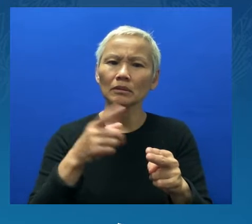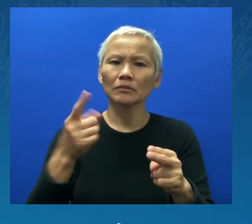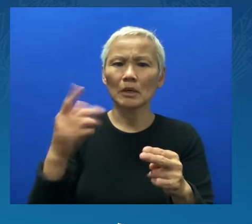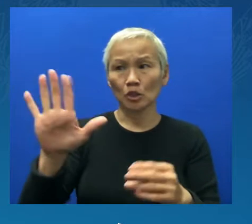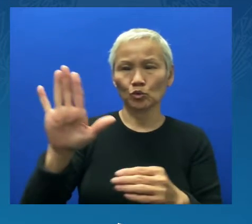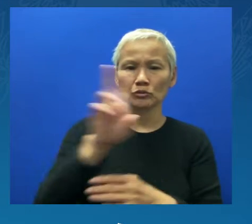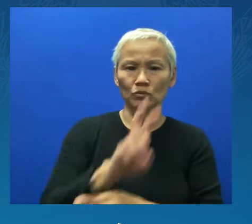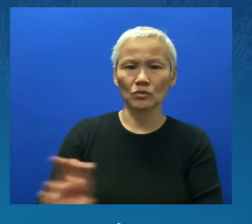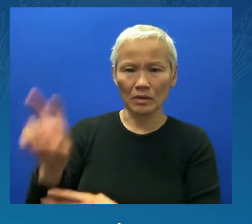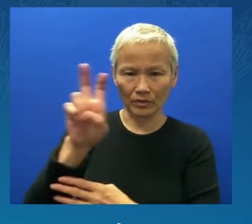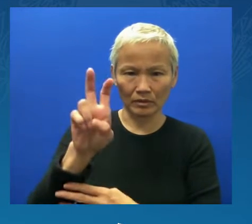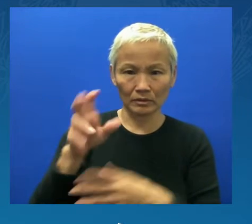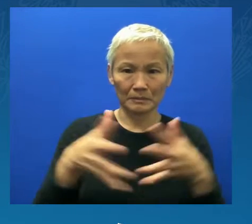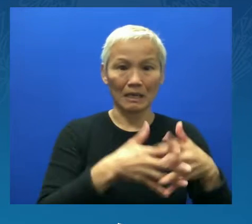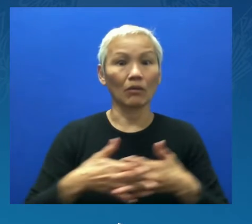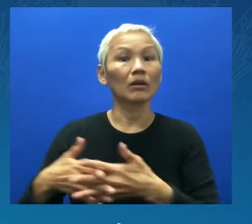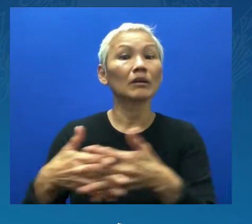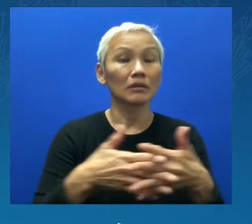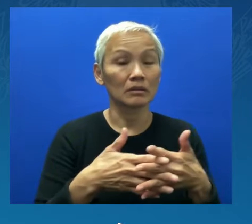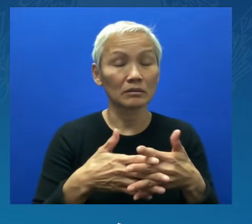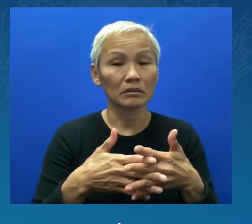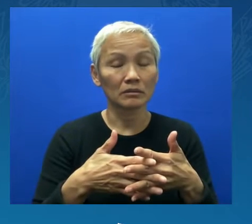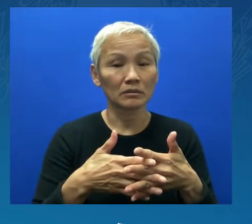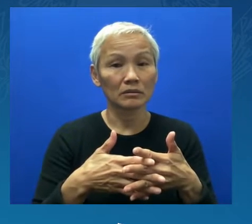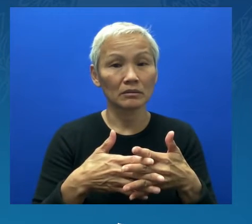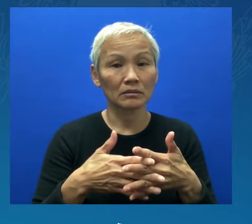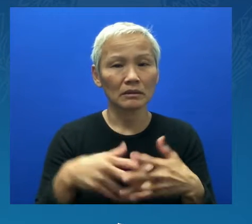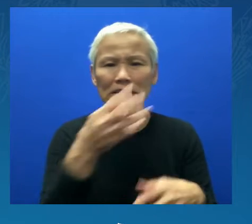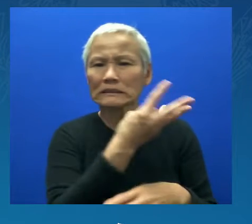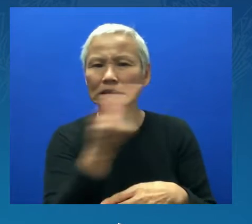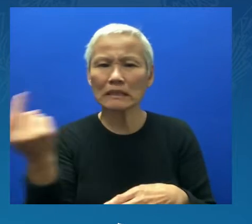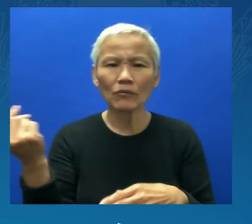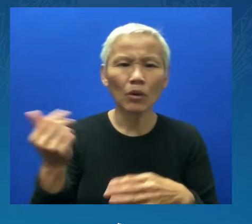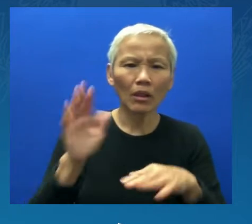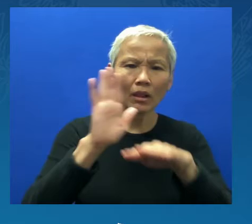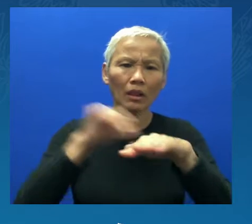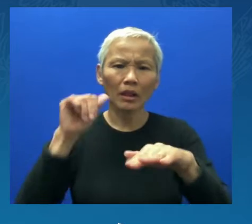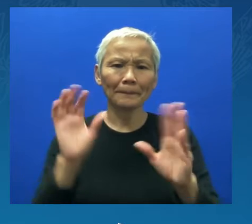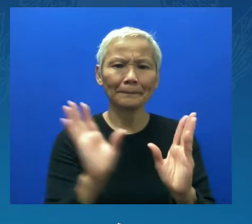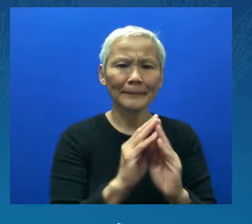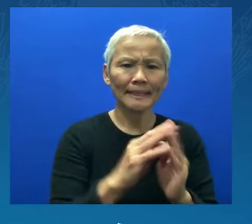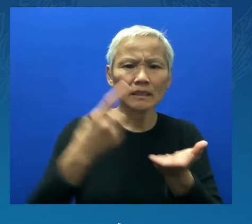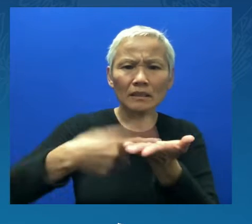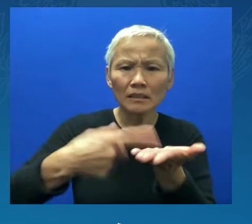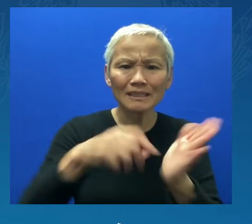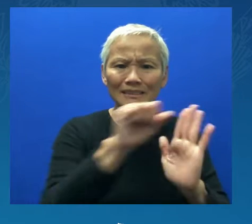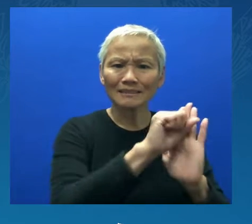among many others -- state legislators in so-called red states and blue states